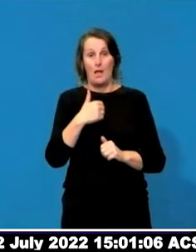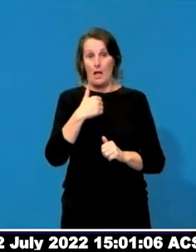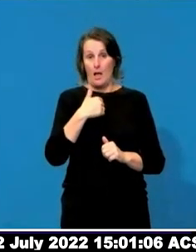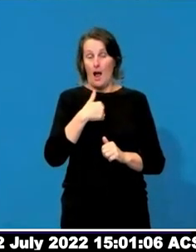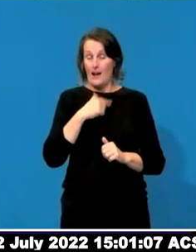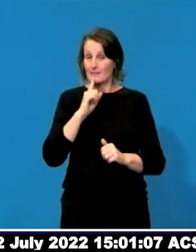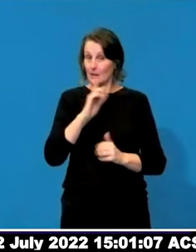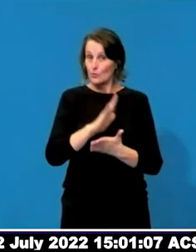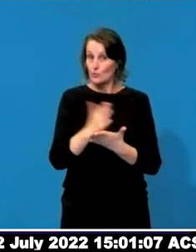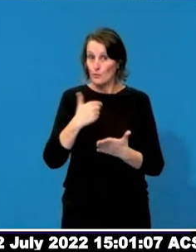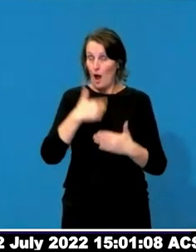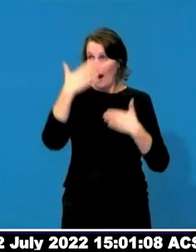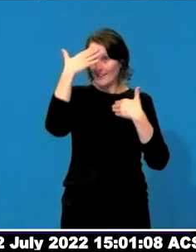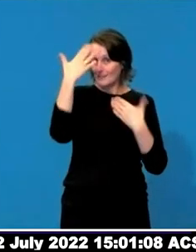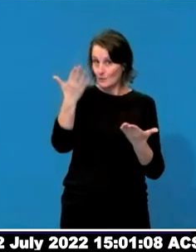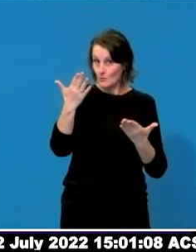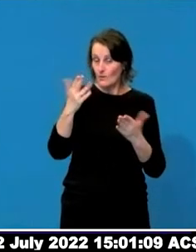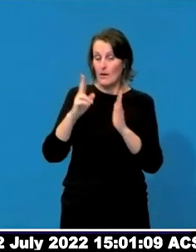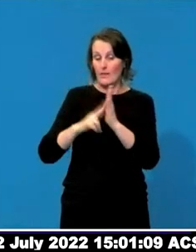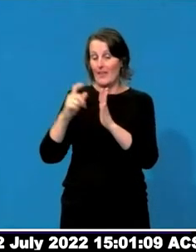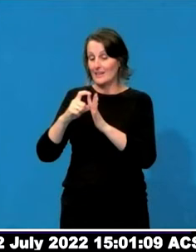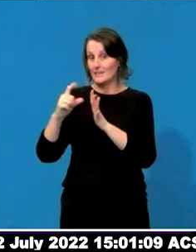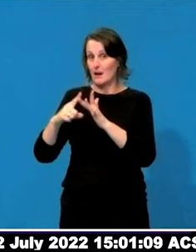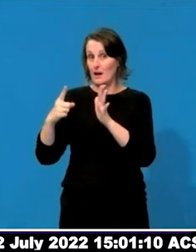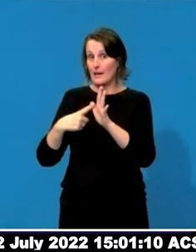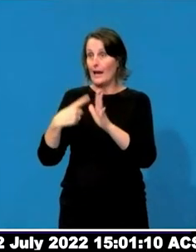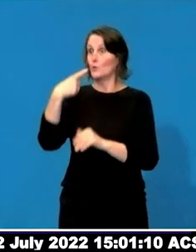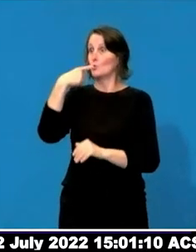and the NDIA did not bother to even make me aware